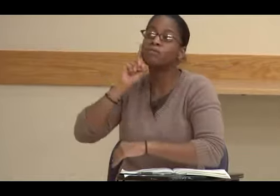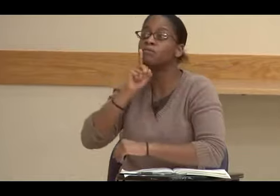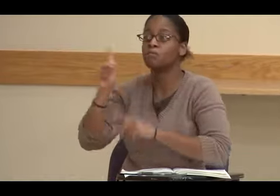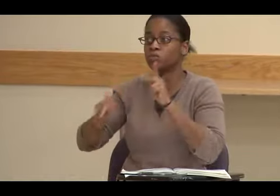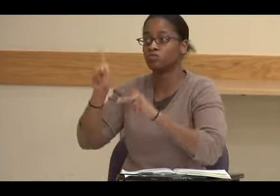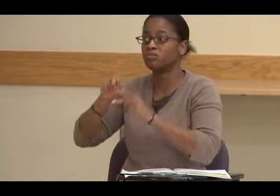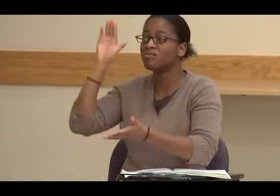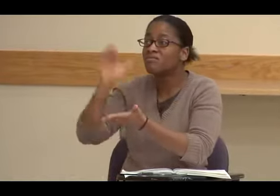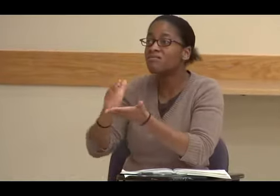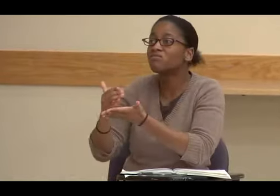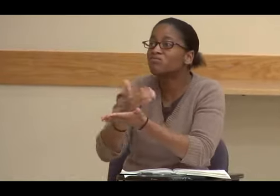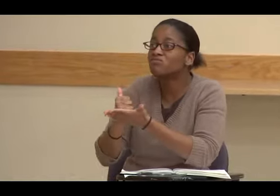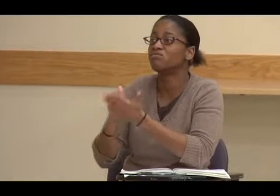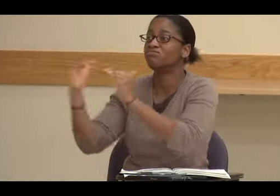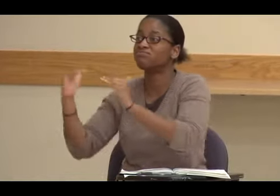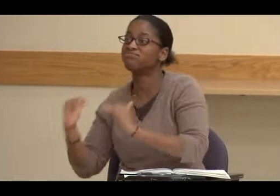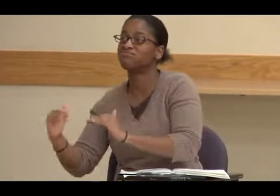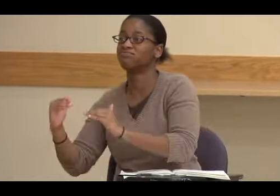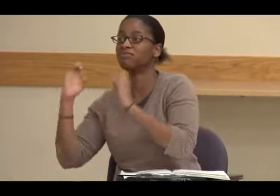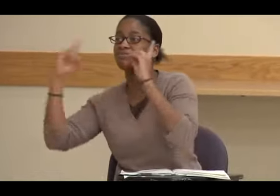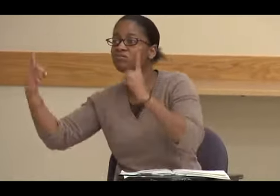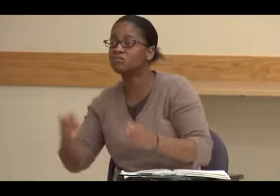lower income, less education, things like that.